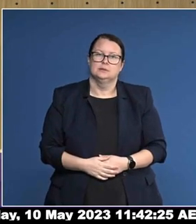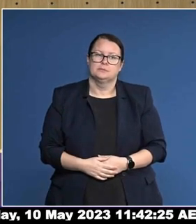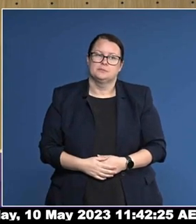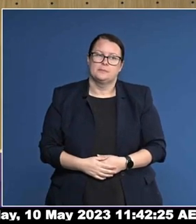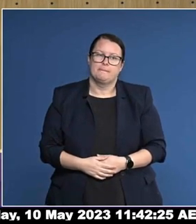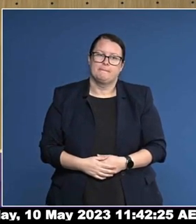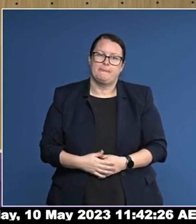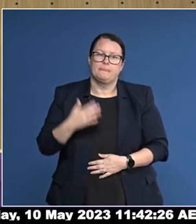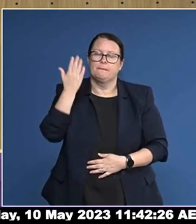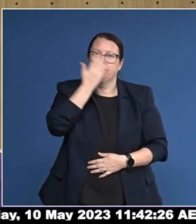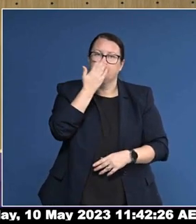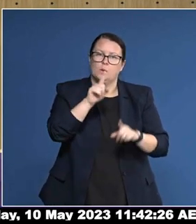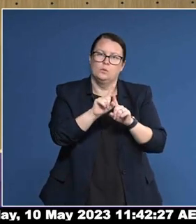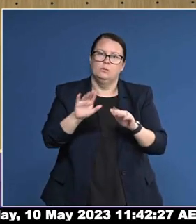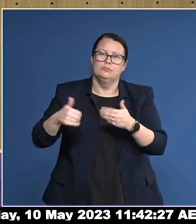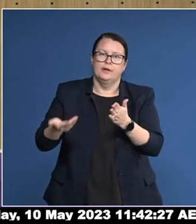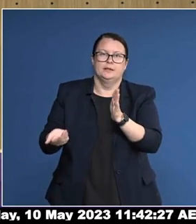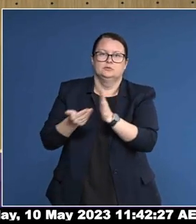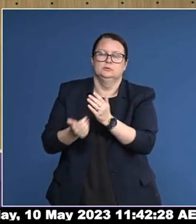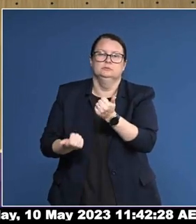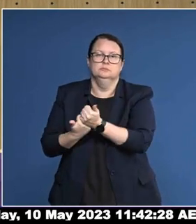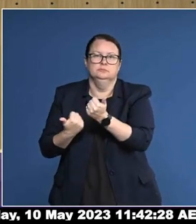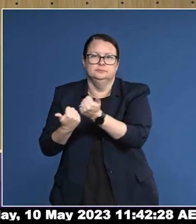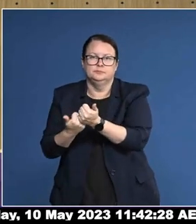those additional supports to a range of students who may need them.